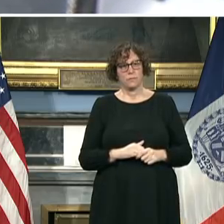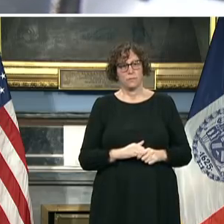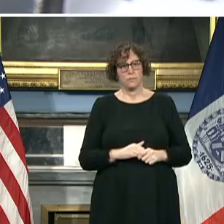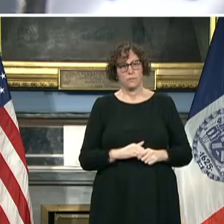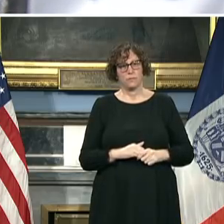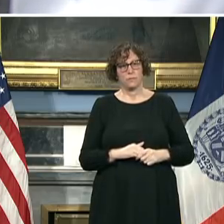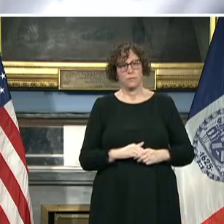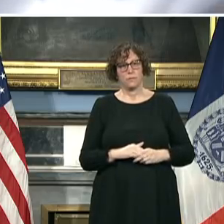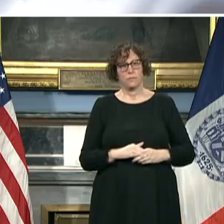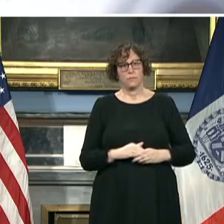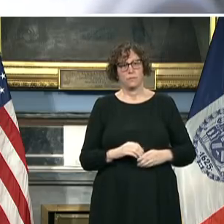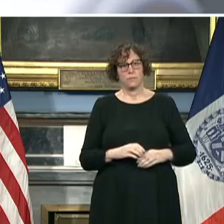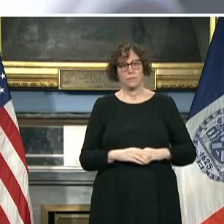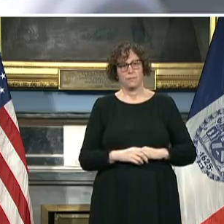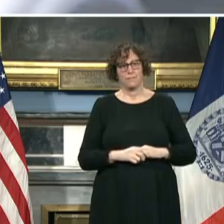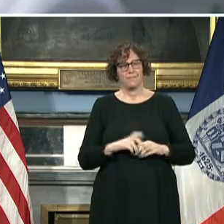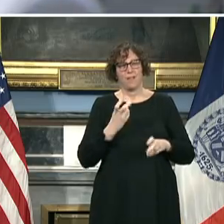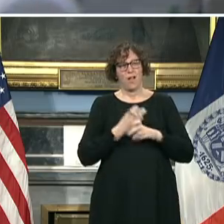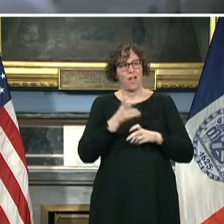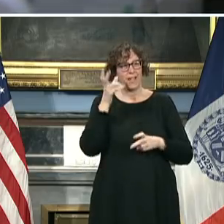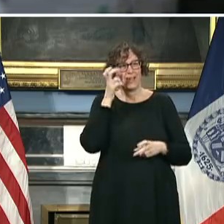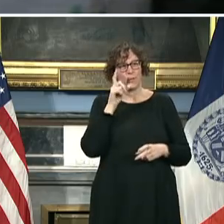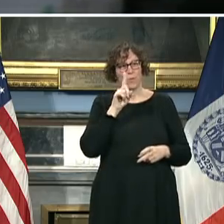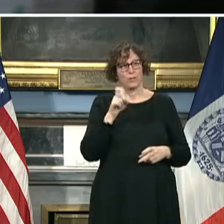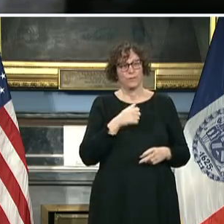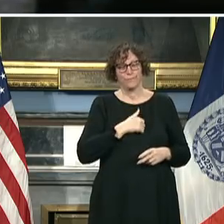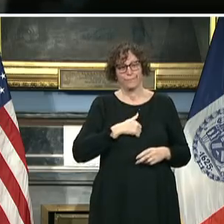RESULTS WE NEED. YES. CAN YOU TALK